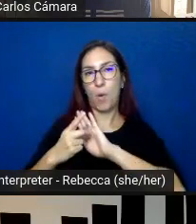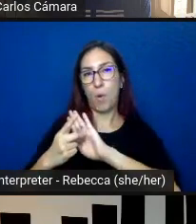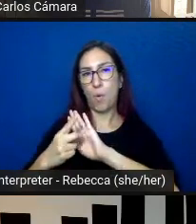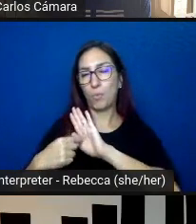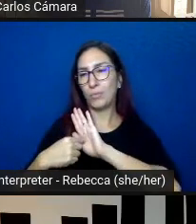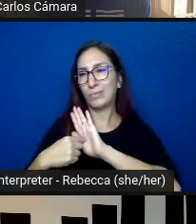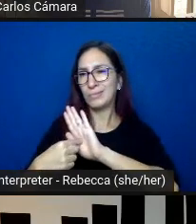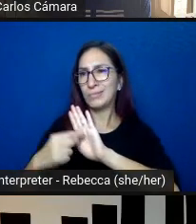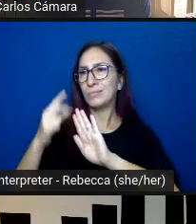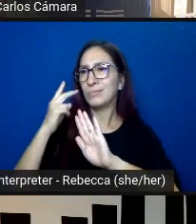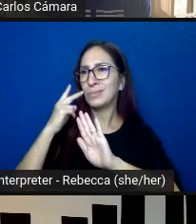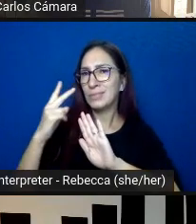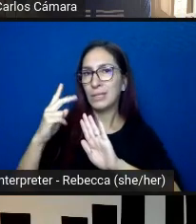No. Here examples.